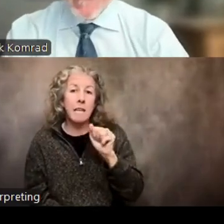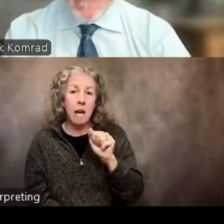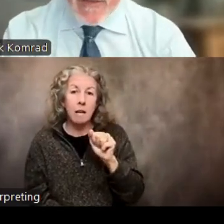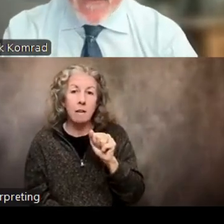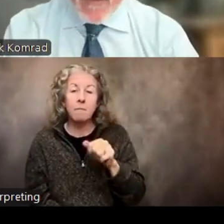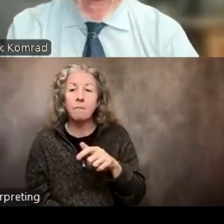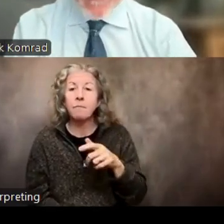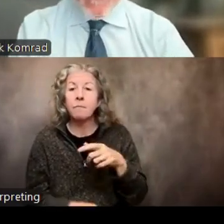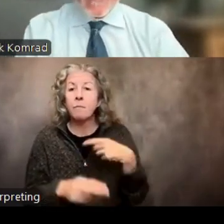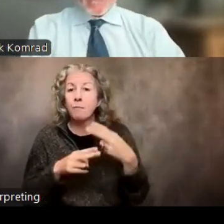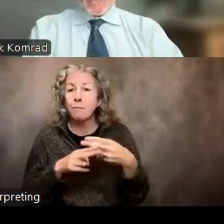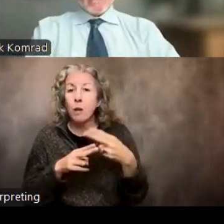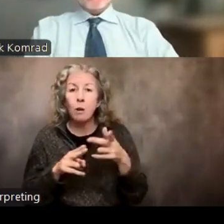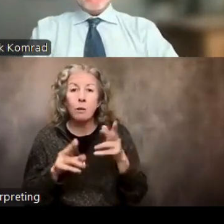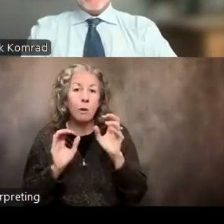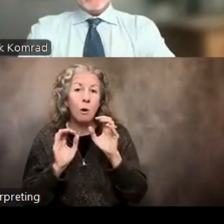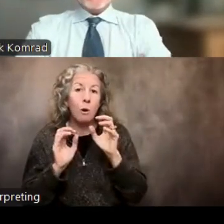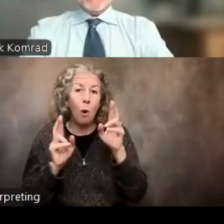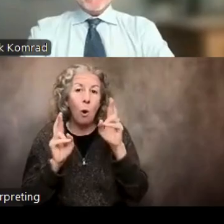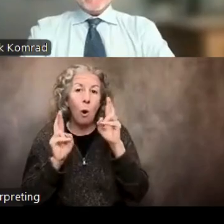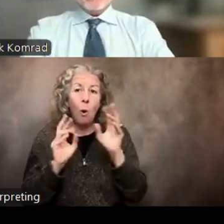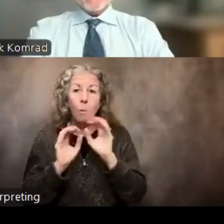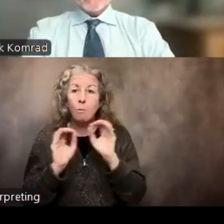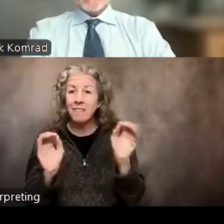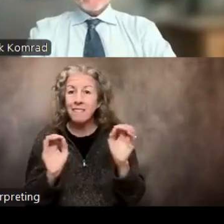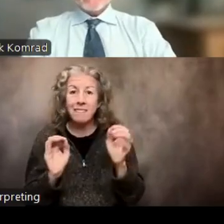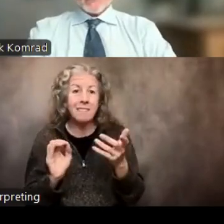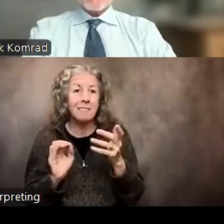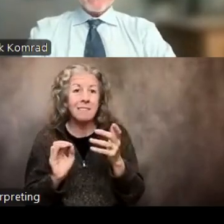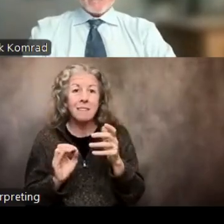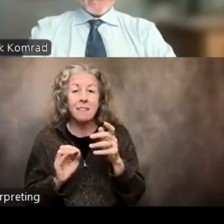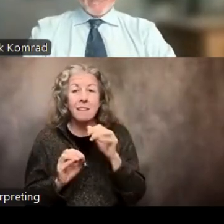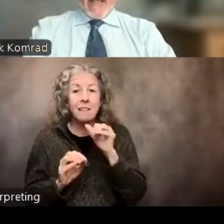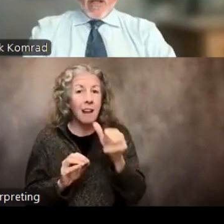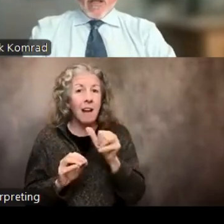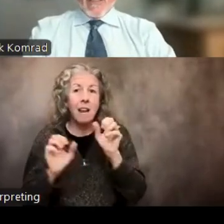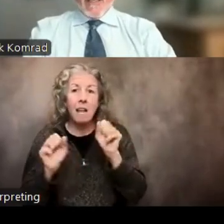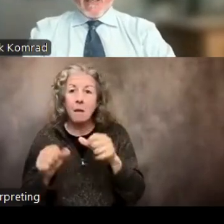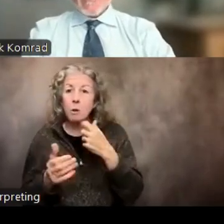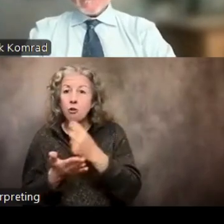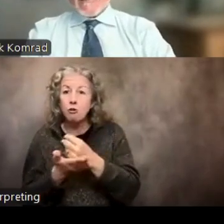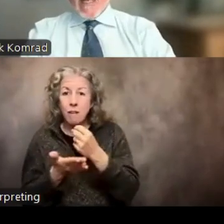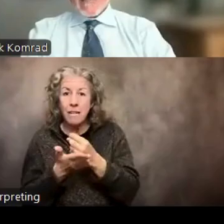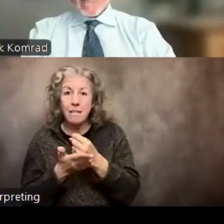therefore they were deemed terminally ill. Again, not an